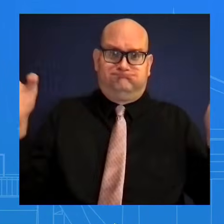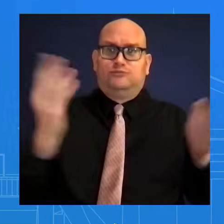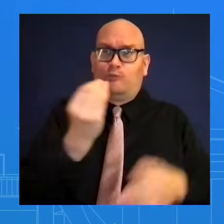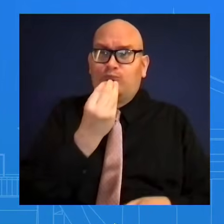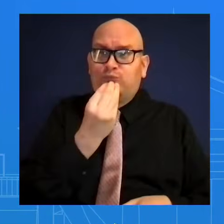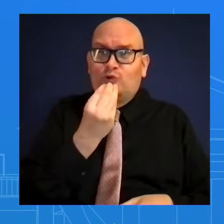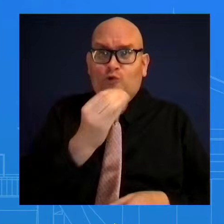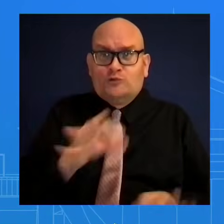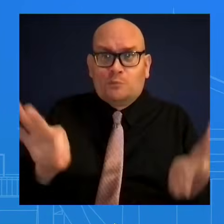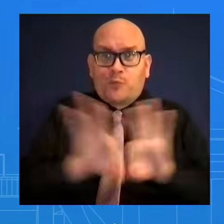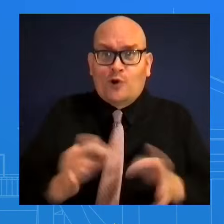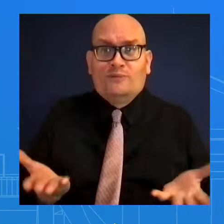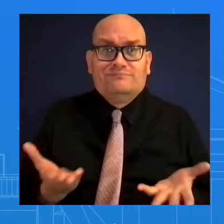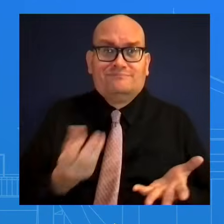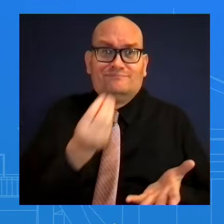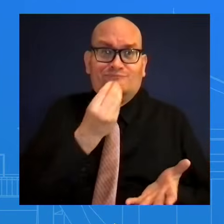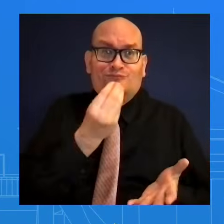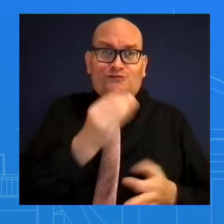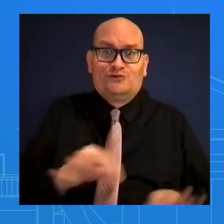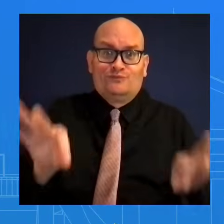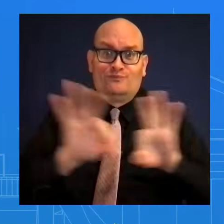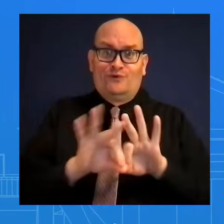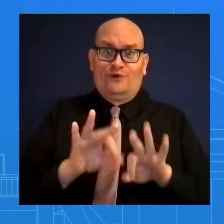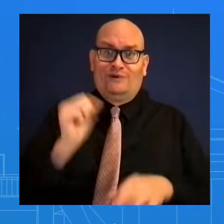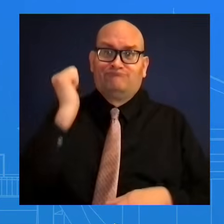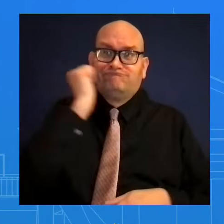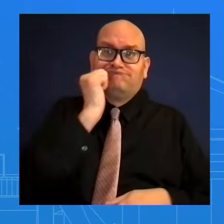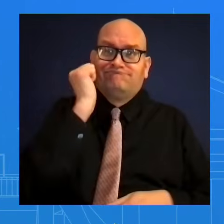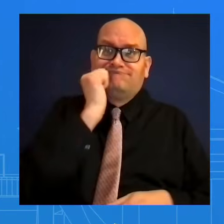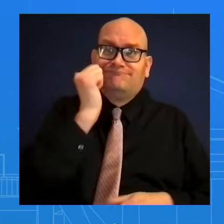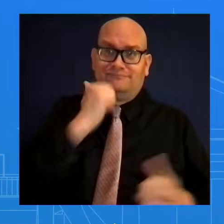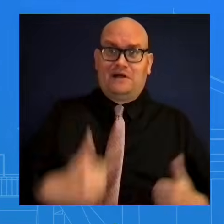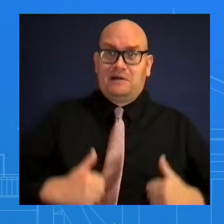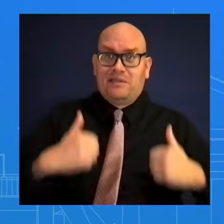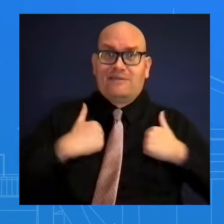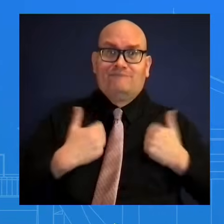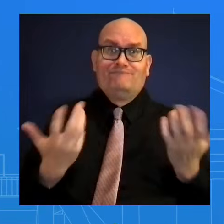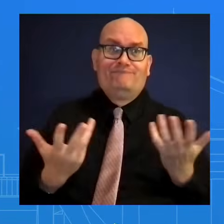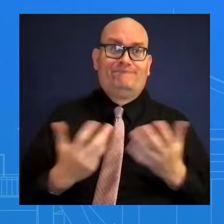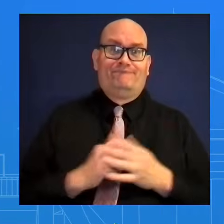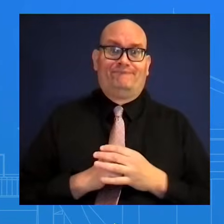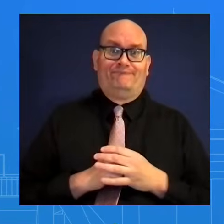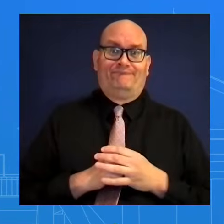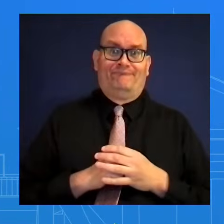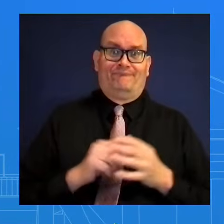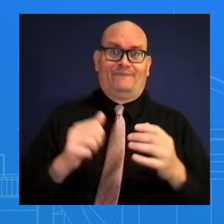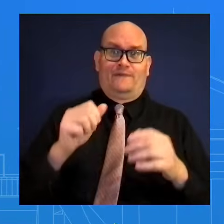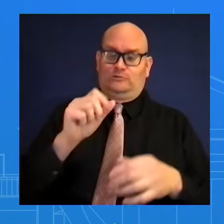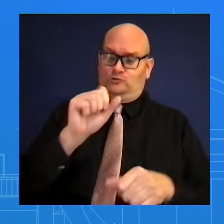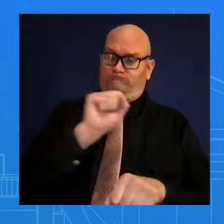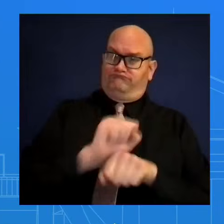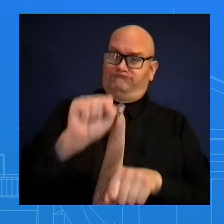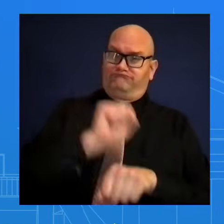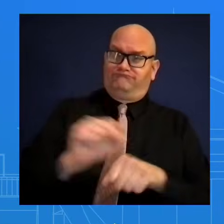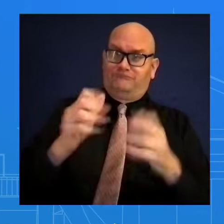to those hardworking Americans -- that is incredibly important. Look, here's the reality: When you negotiate in this way,